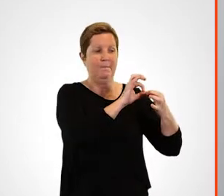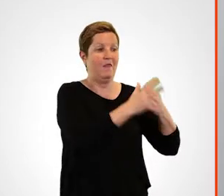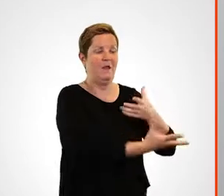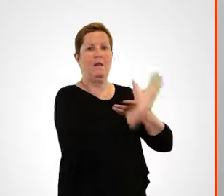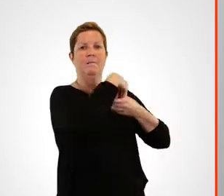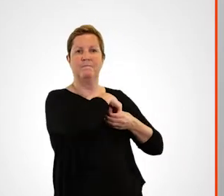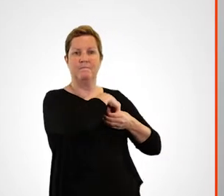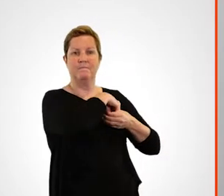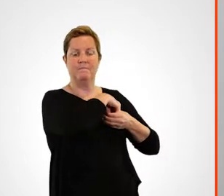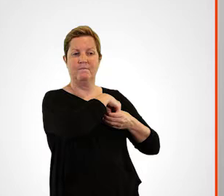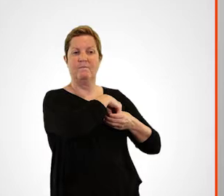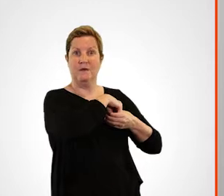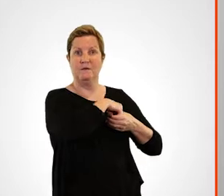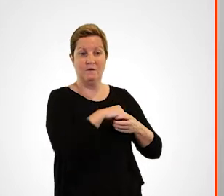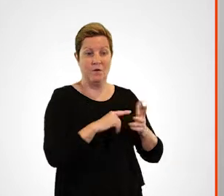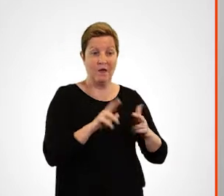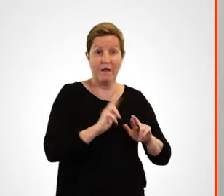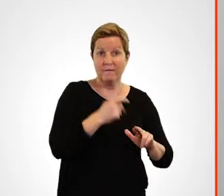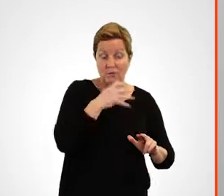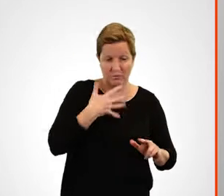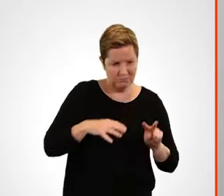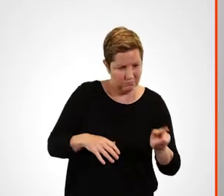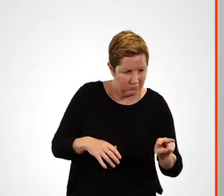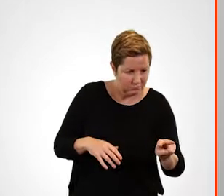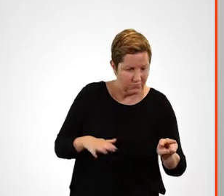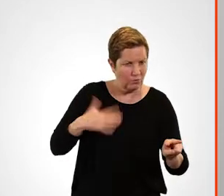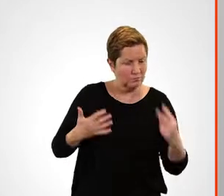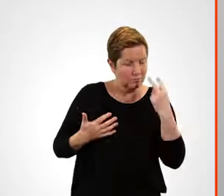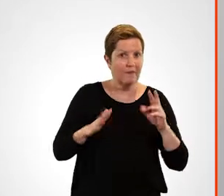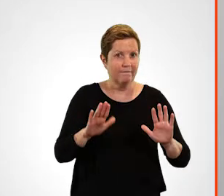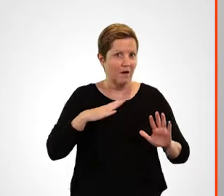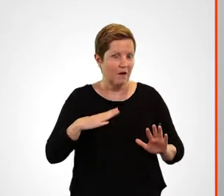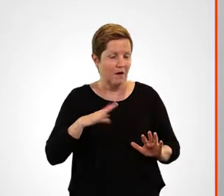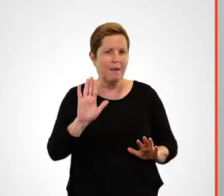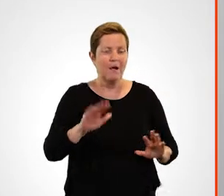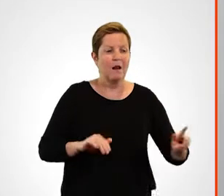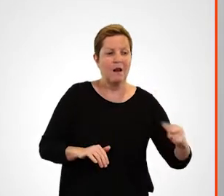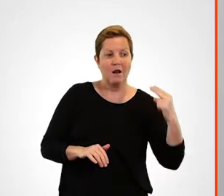So if the child wants to keep looking at the book, that's fine, but if the child looks up, consider